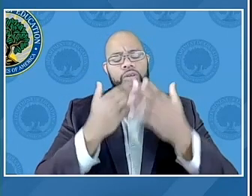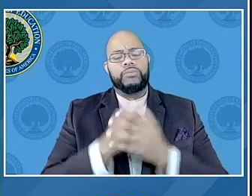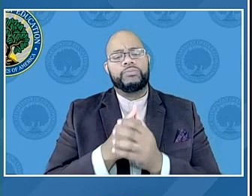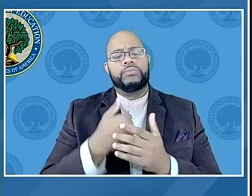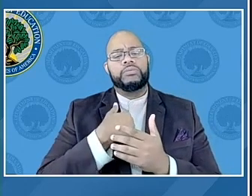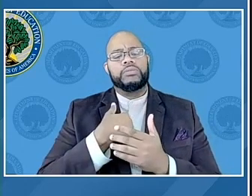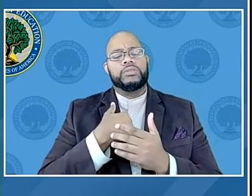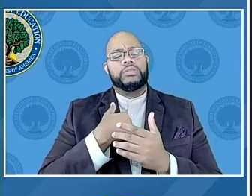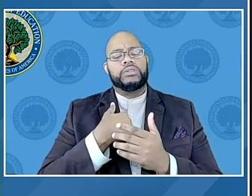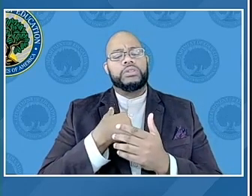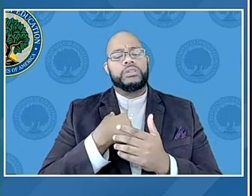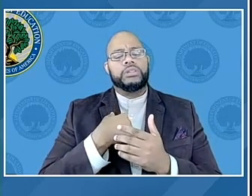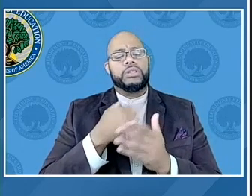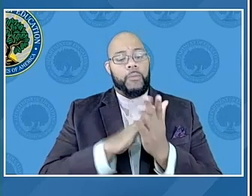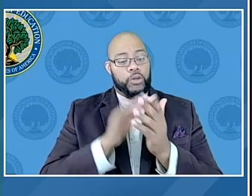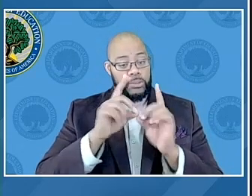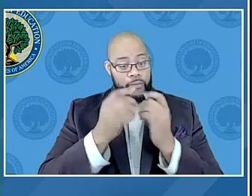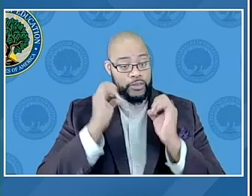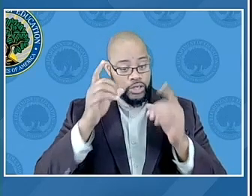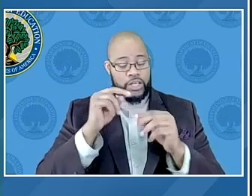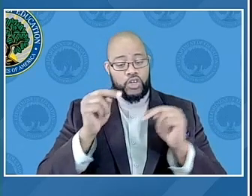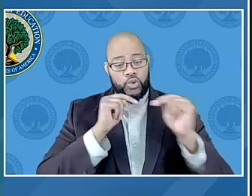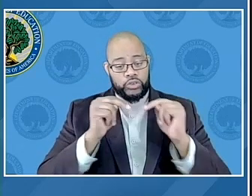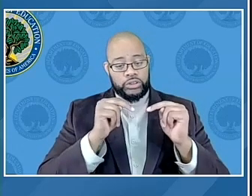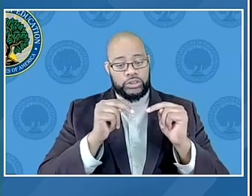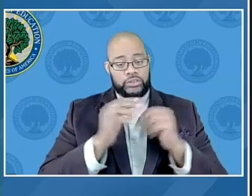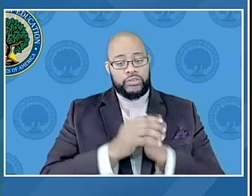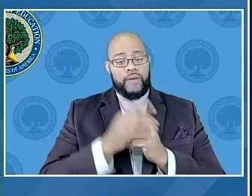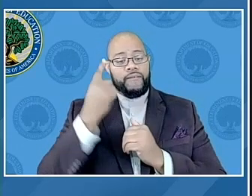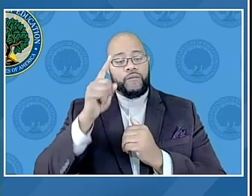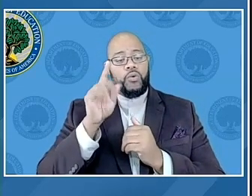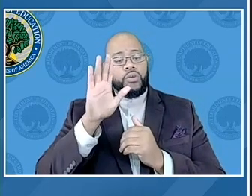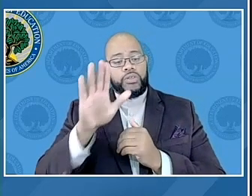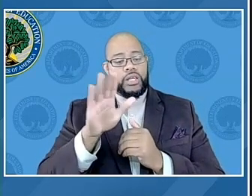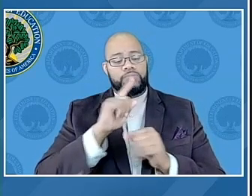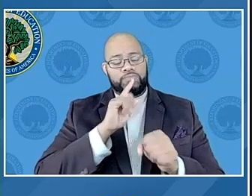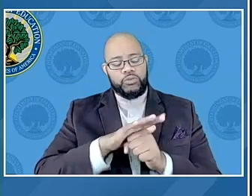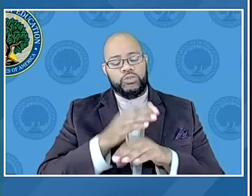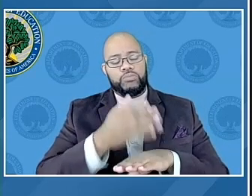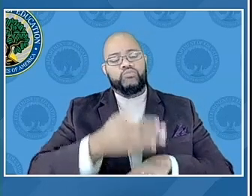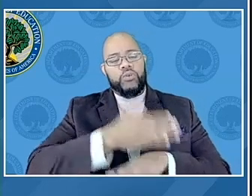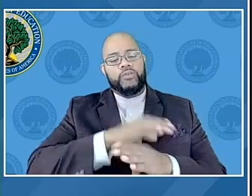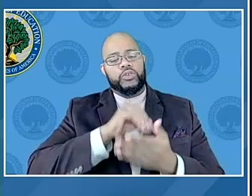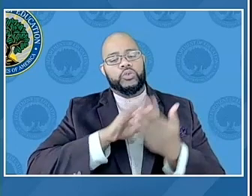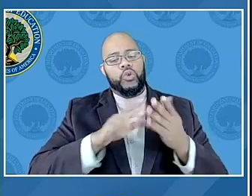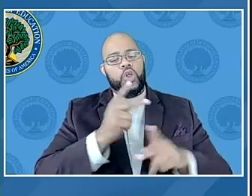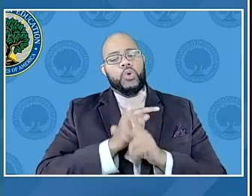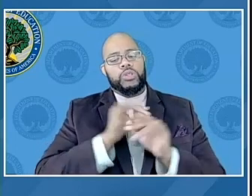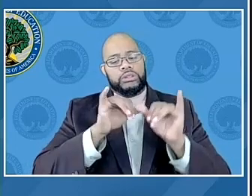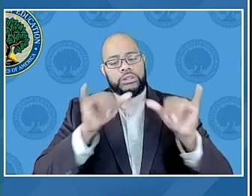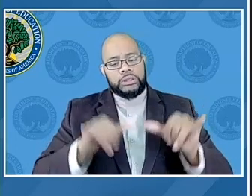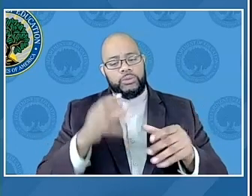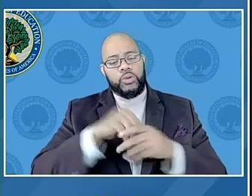Education and the negotiators for their devotion to improving the student loan system, including PSLF and IDR.